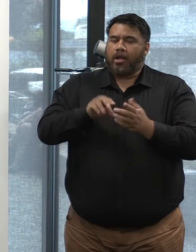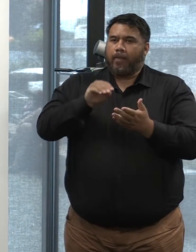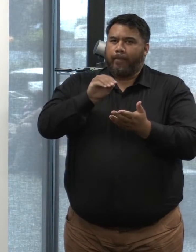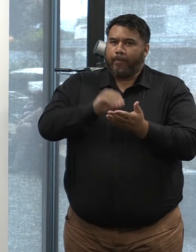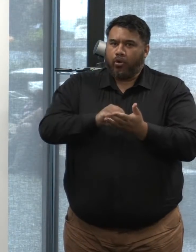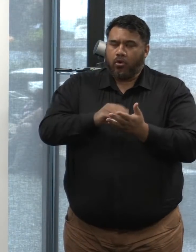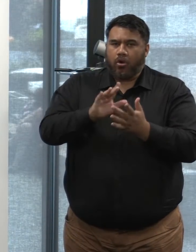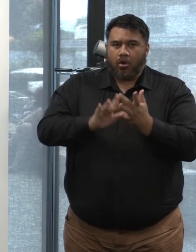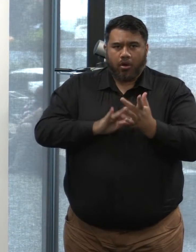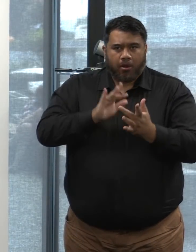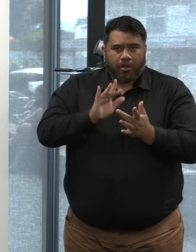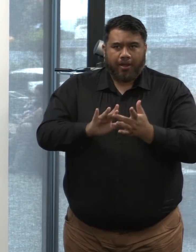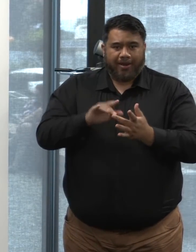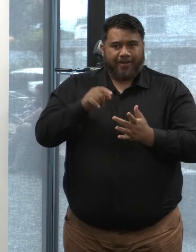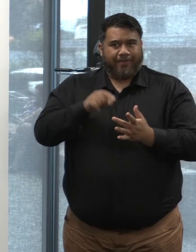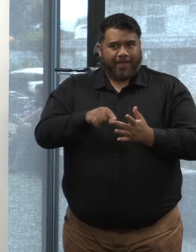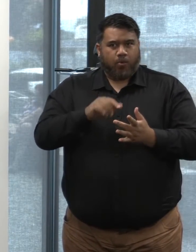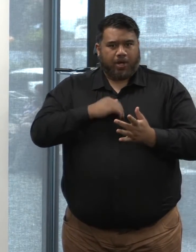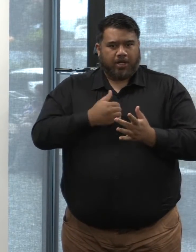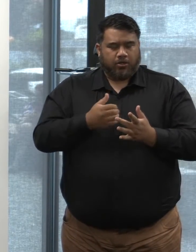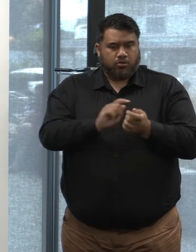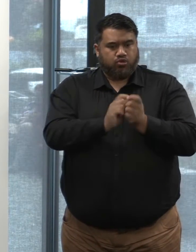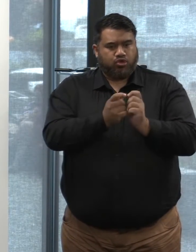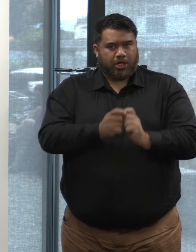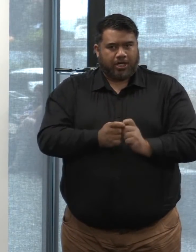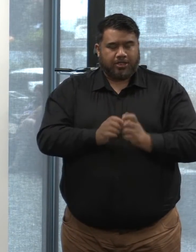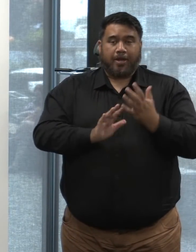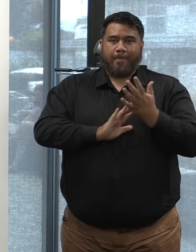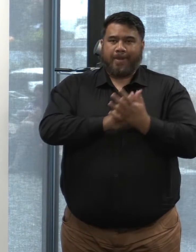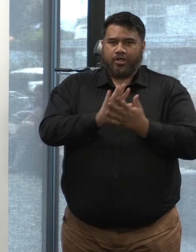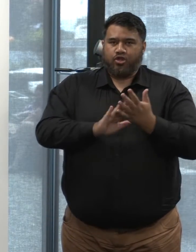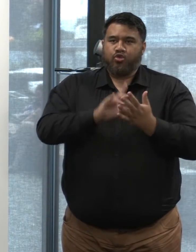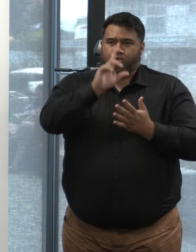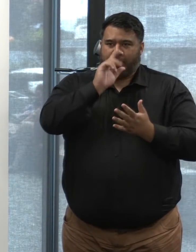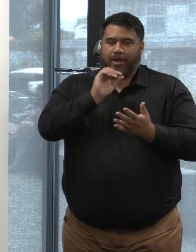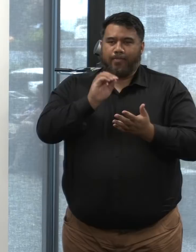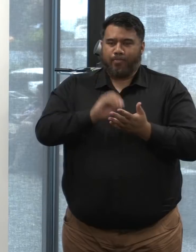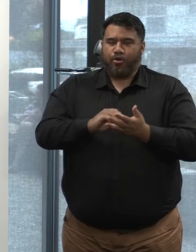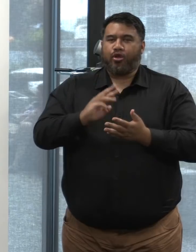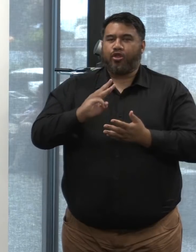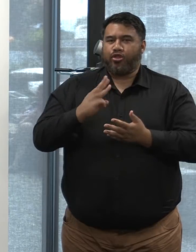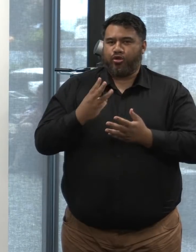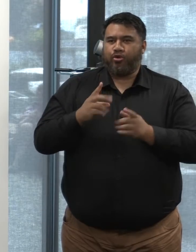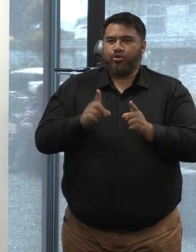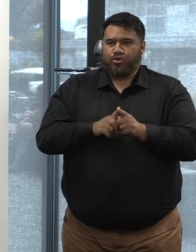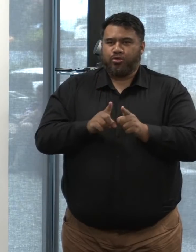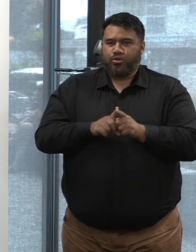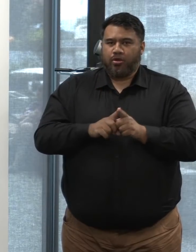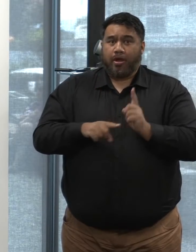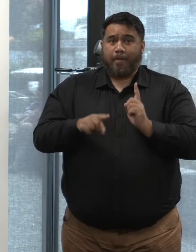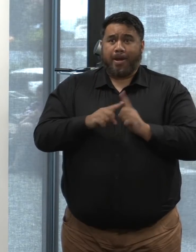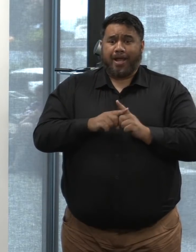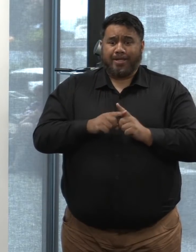The first thing I would say is we need to make sure we stand up all the infrastructure around this change especially the ability to book online.